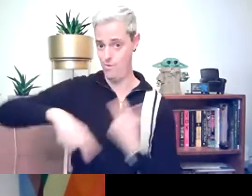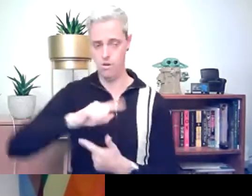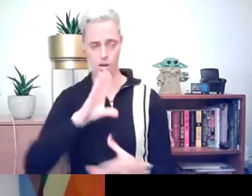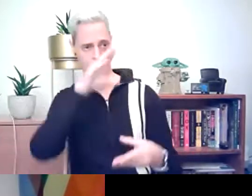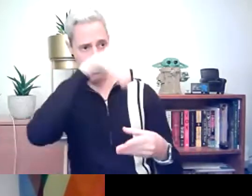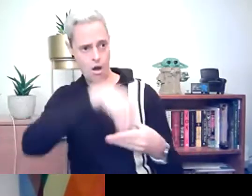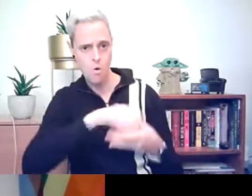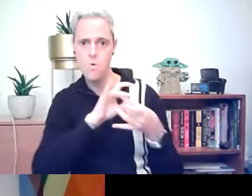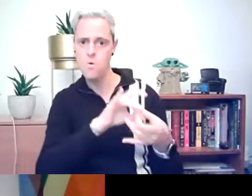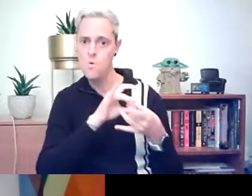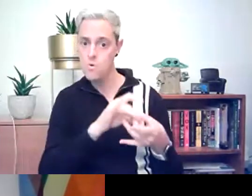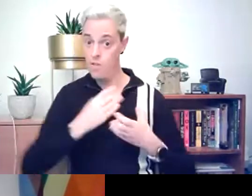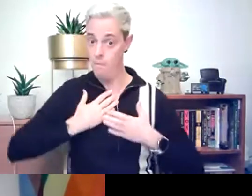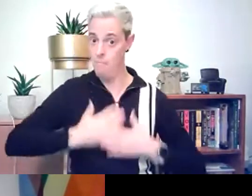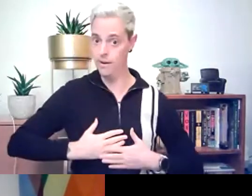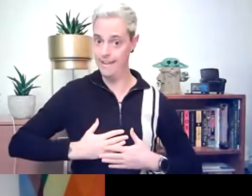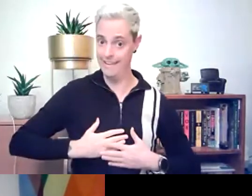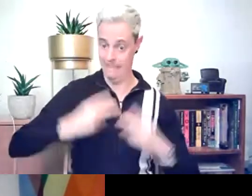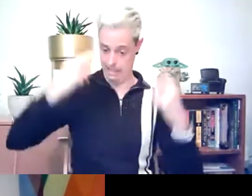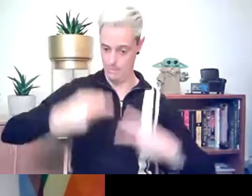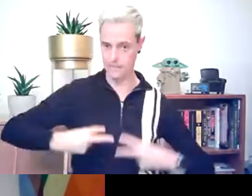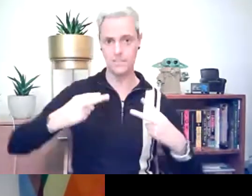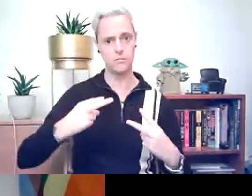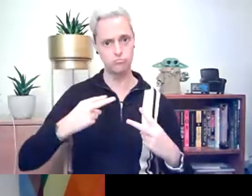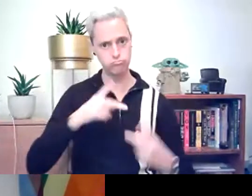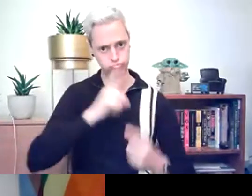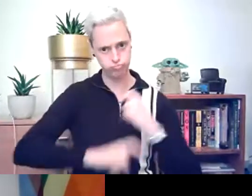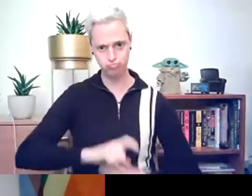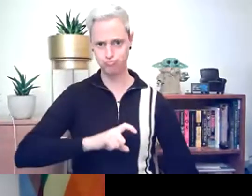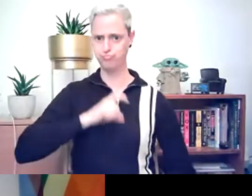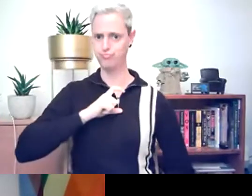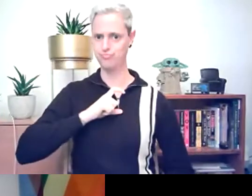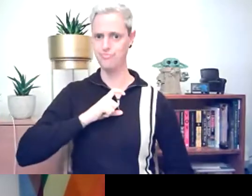they just think they were starting from the wrong place they didn't know what to ask or